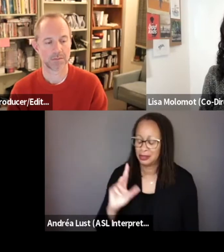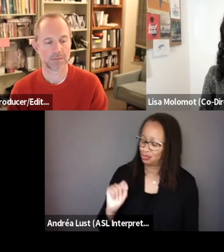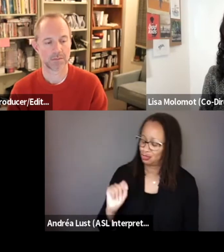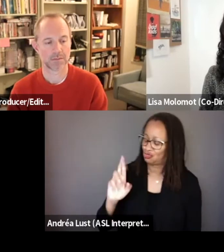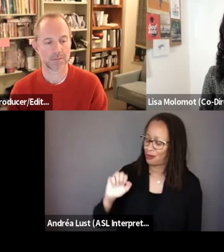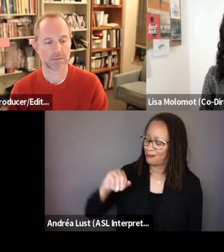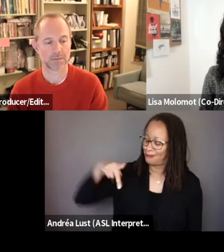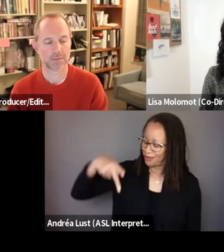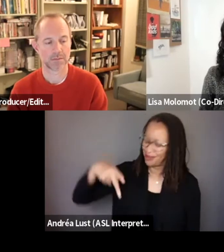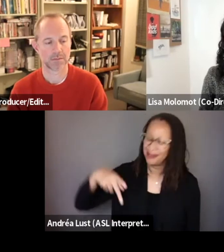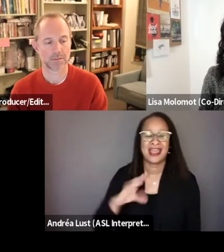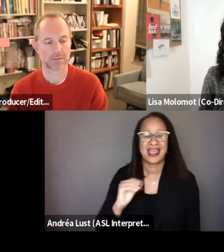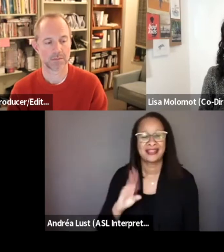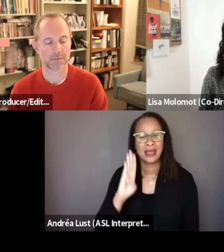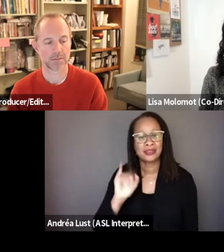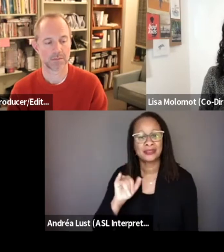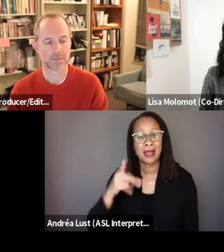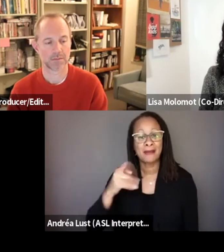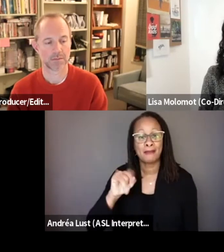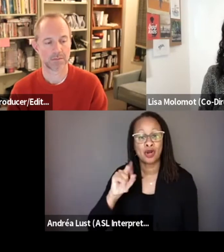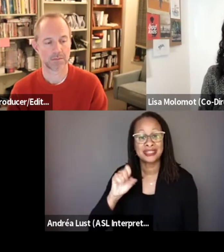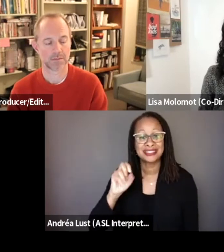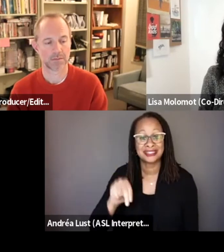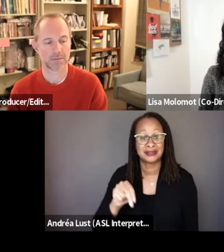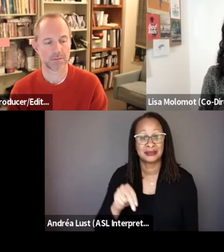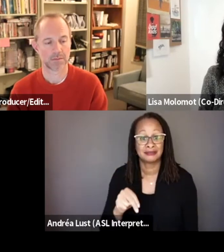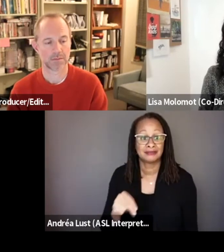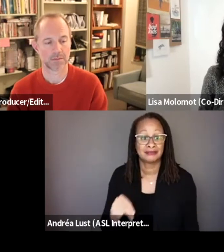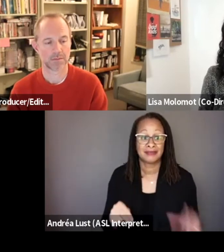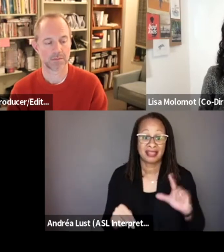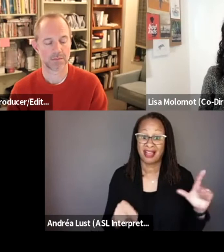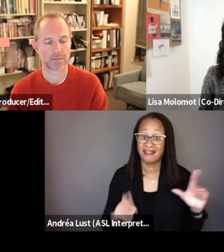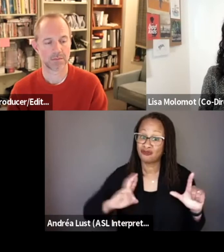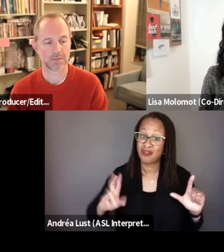So people from both sides came together to make this happen.